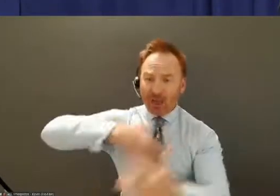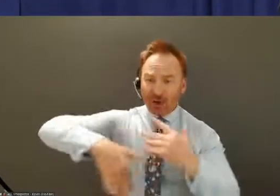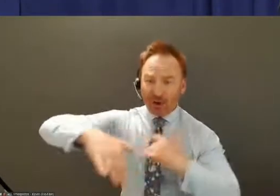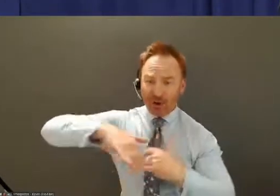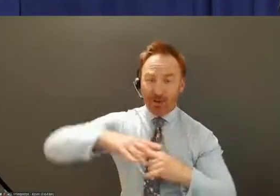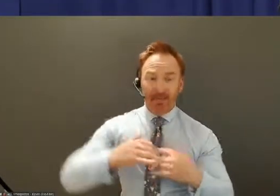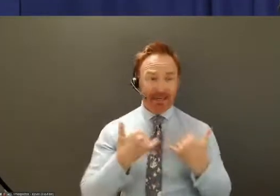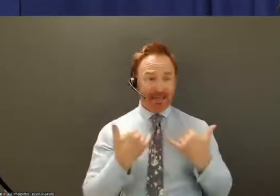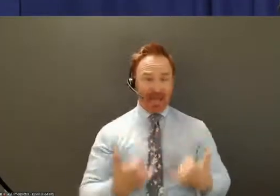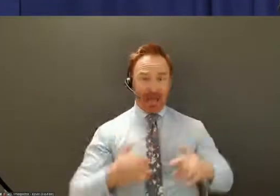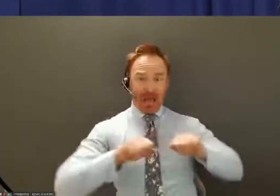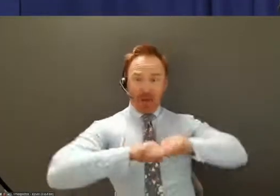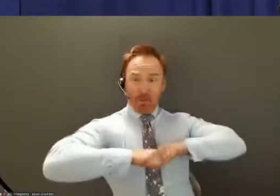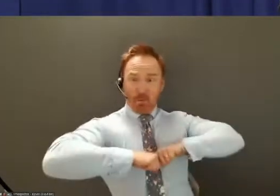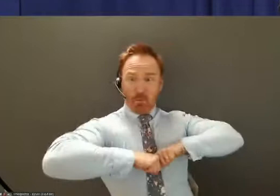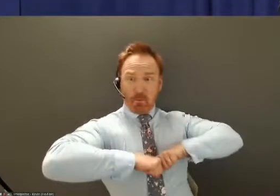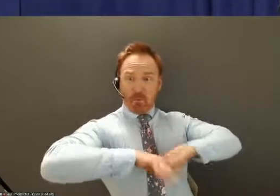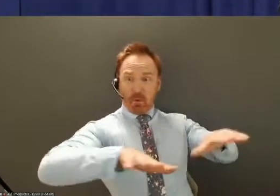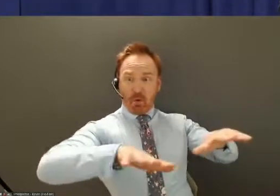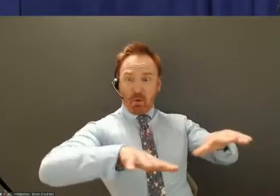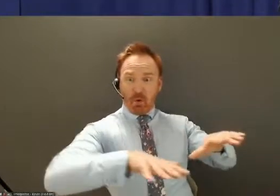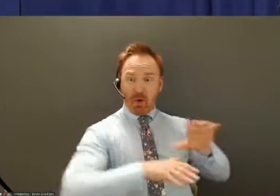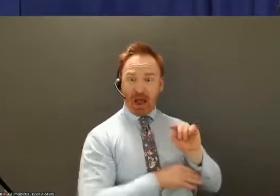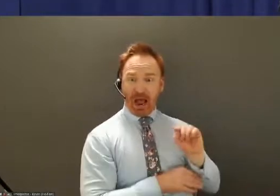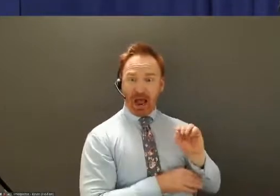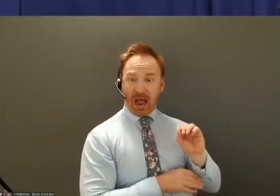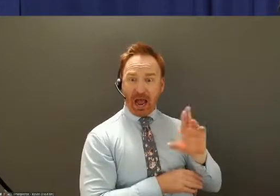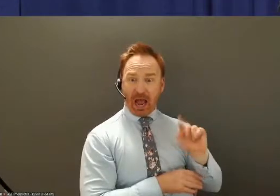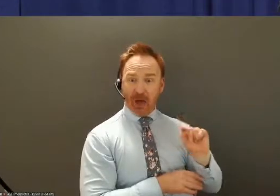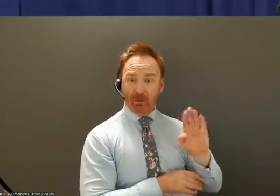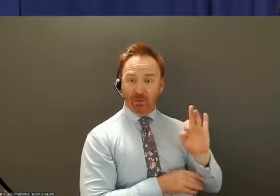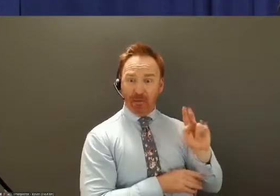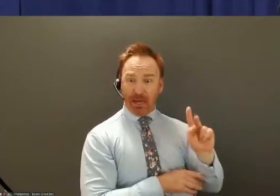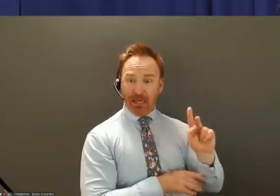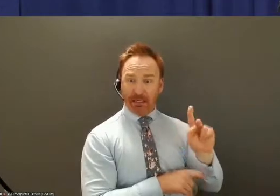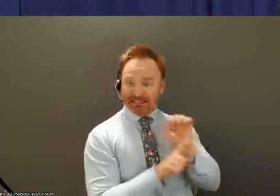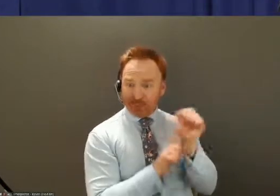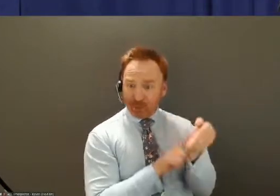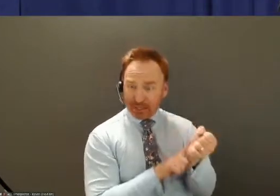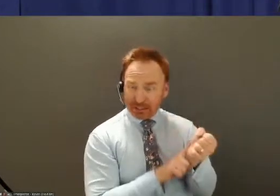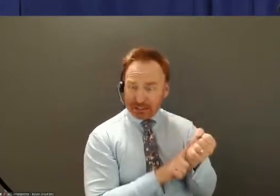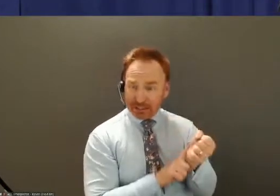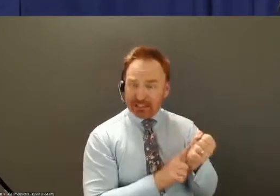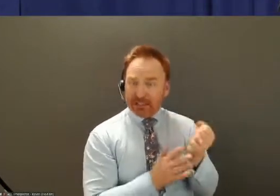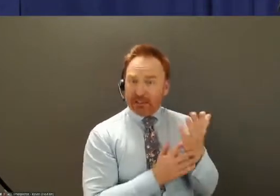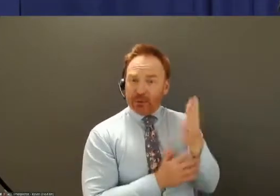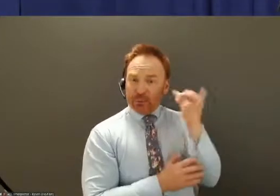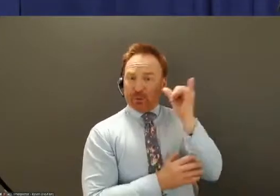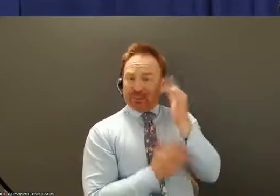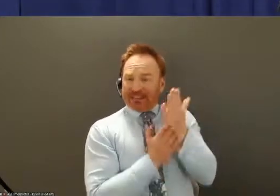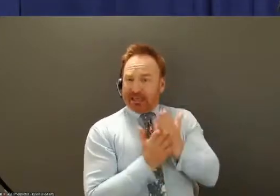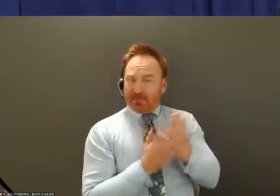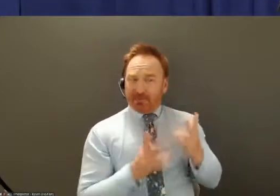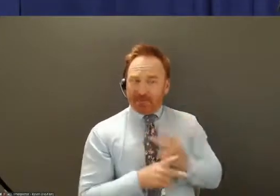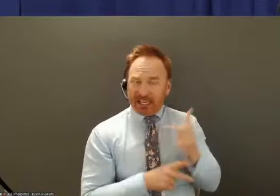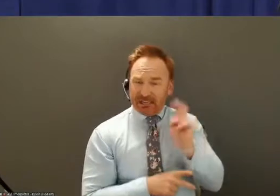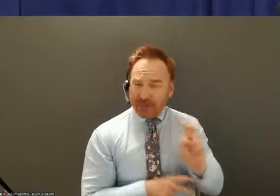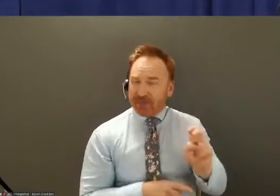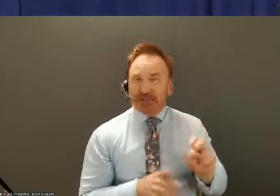operational plan you can work to get one approved. We're going to live with COVID-19 for a long time and